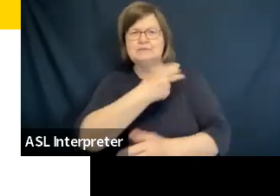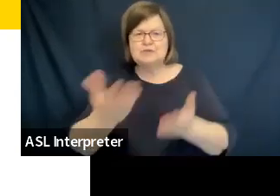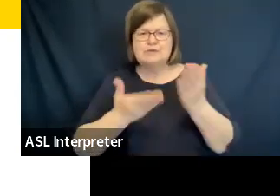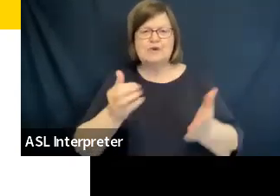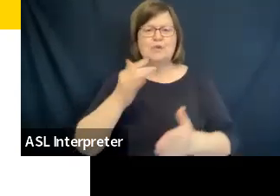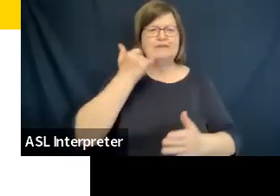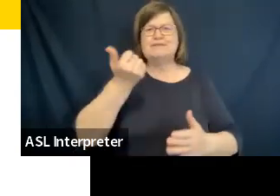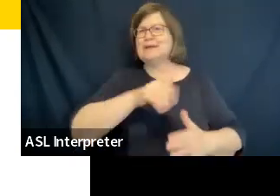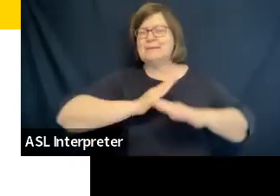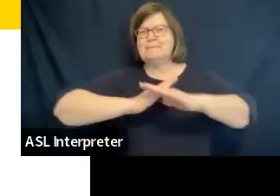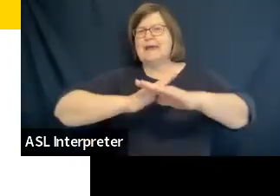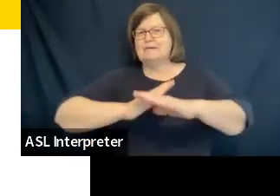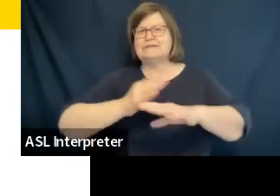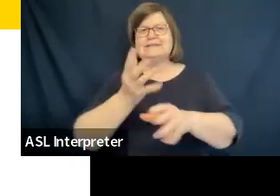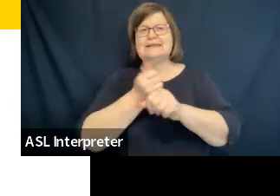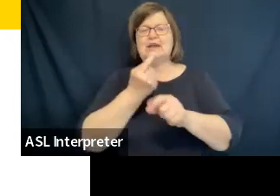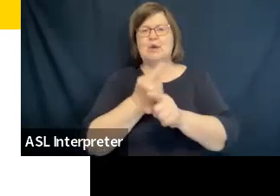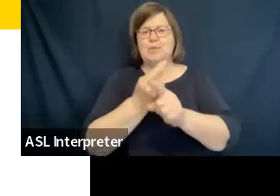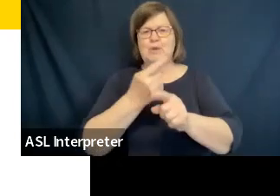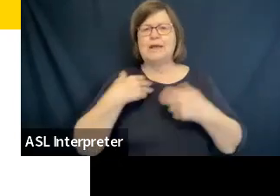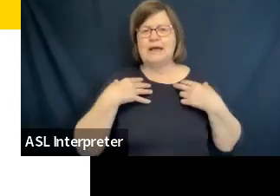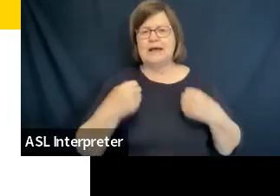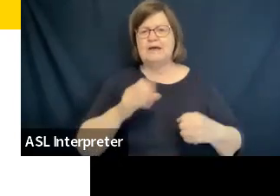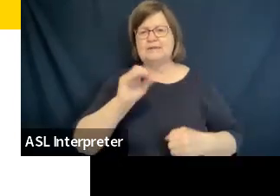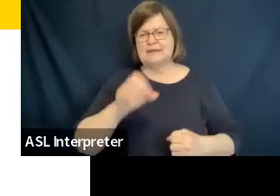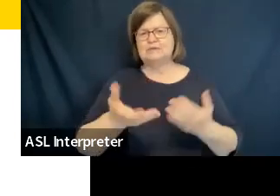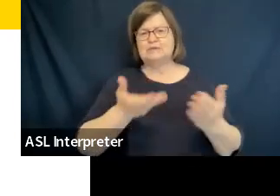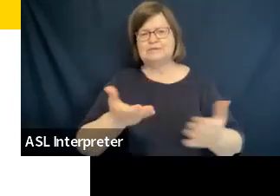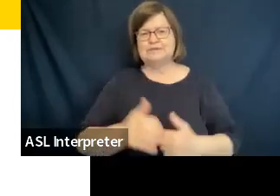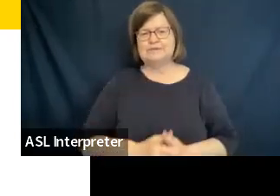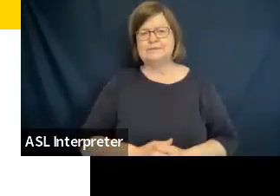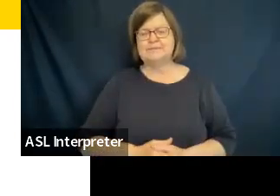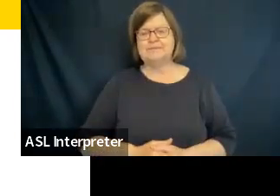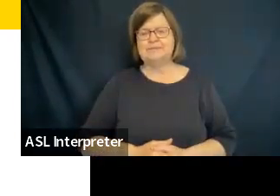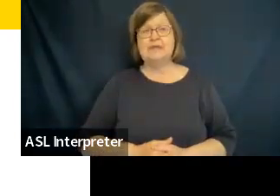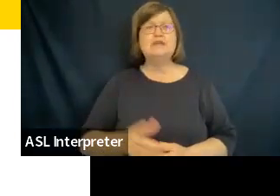barriers to getting appropriate healthcare services. Getting to and around the hospital